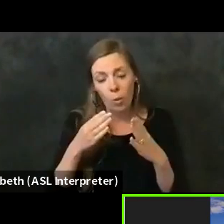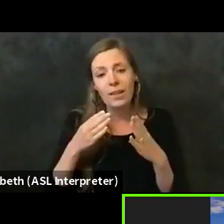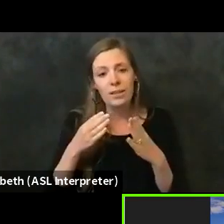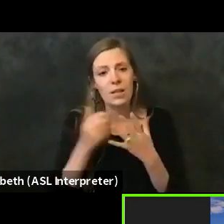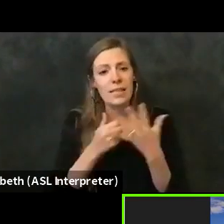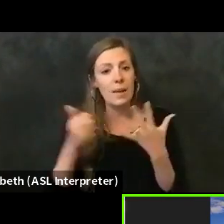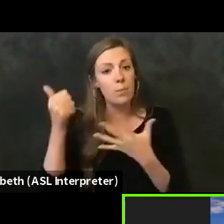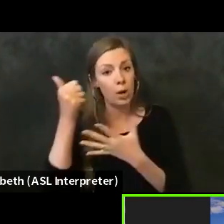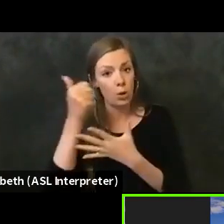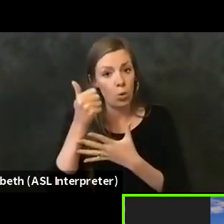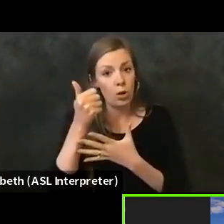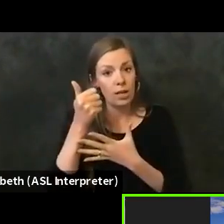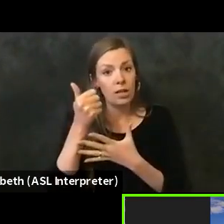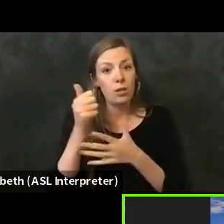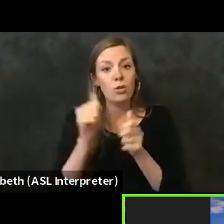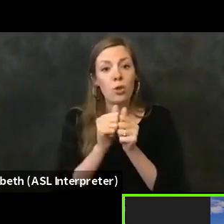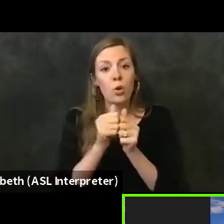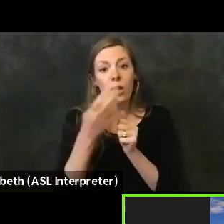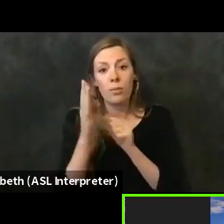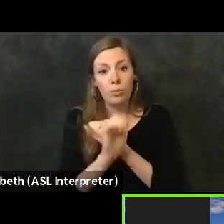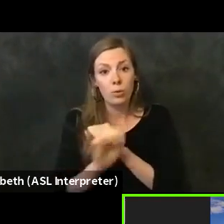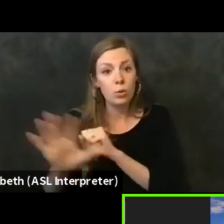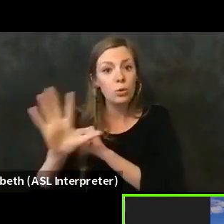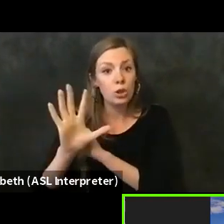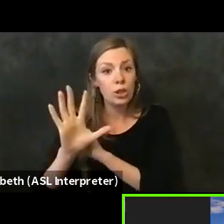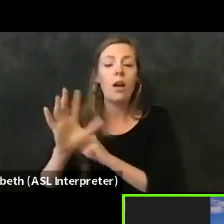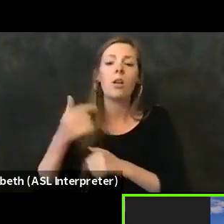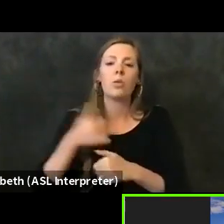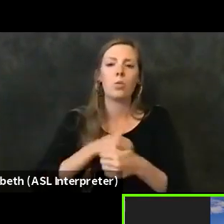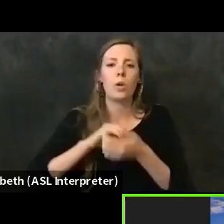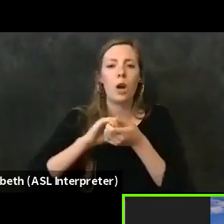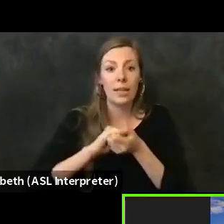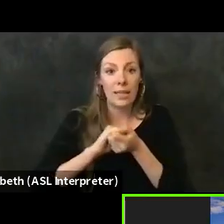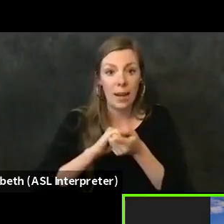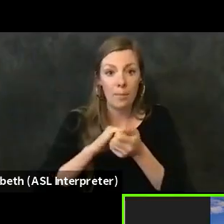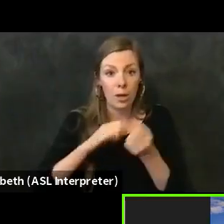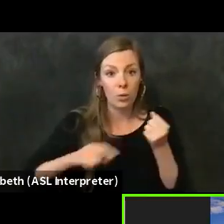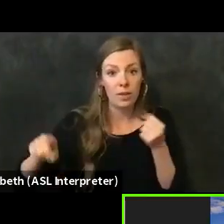So with Blue Shield coming in, we're working collaboratively with them to make sure that they